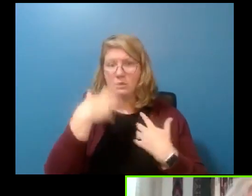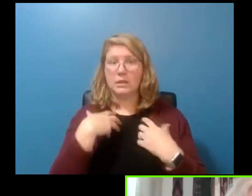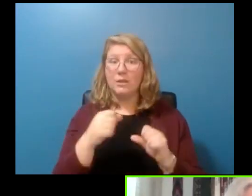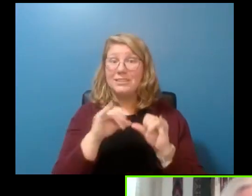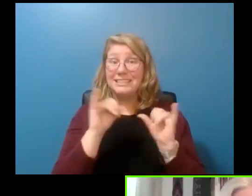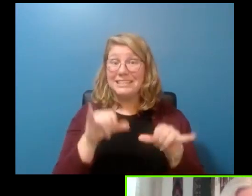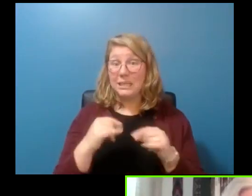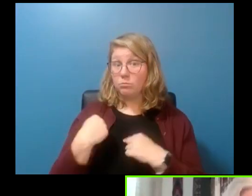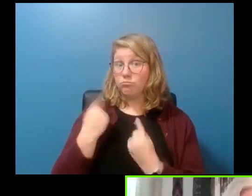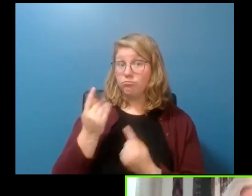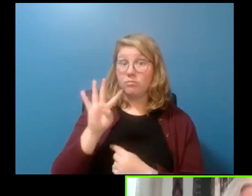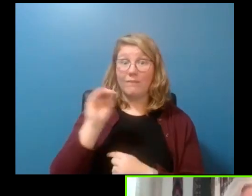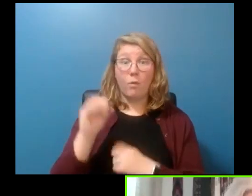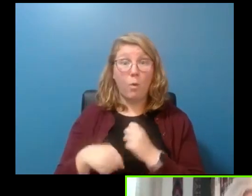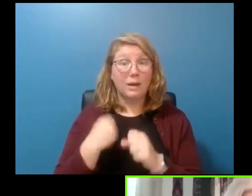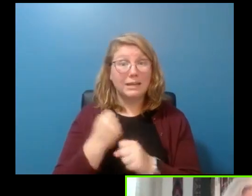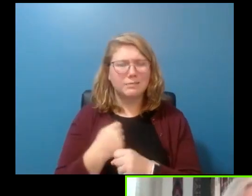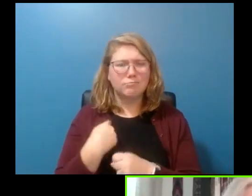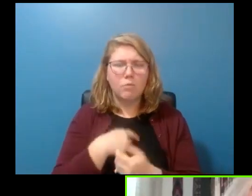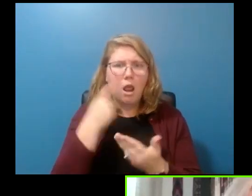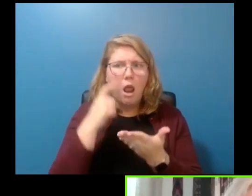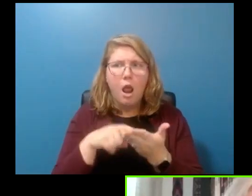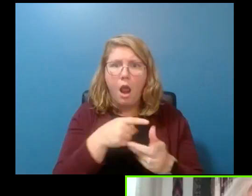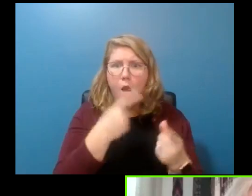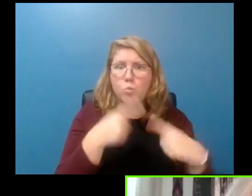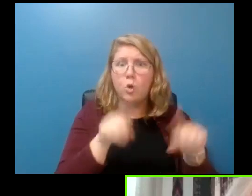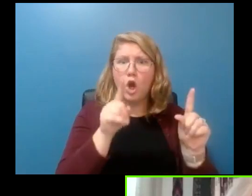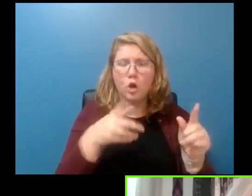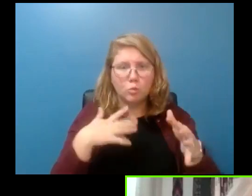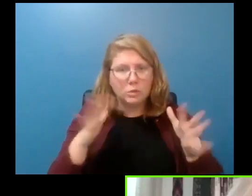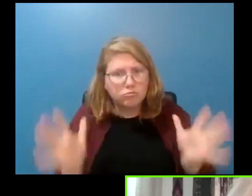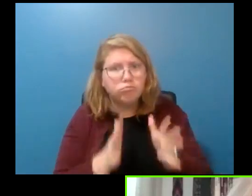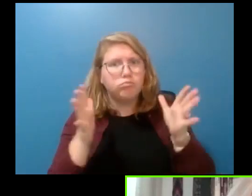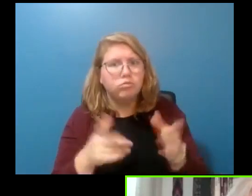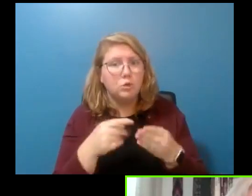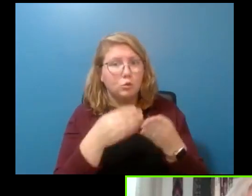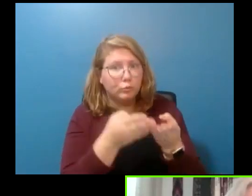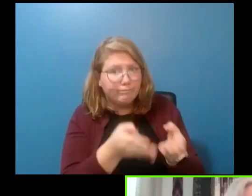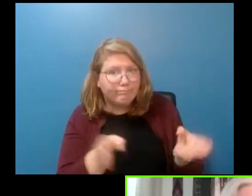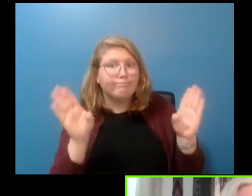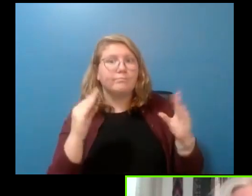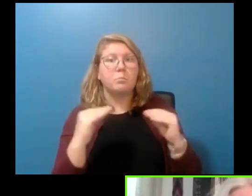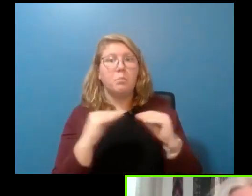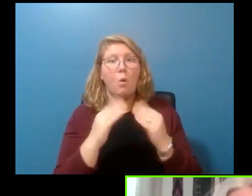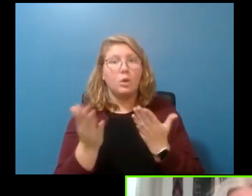be back in person, always the third Saturday in September. There are no registration fees